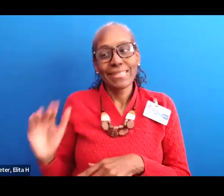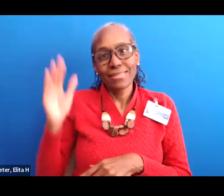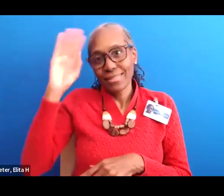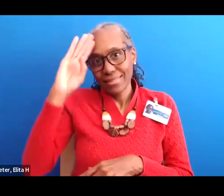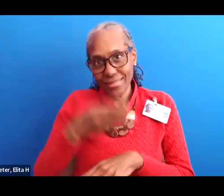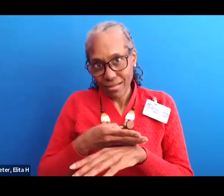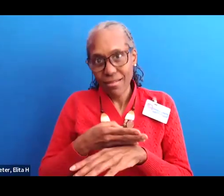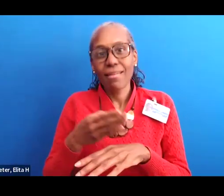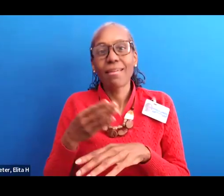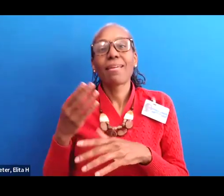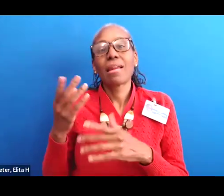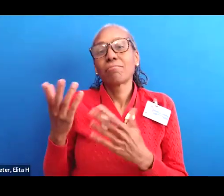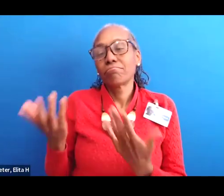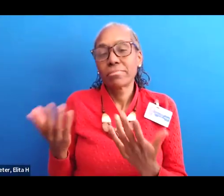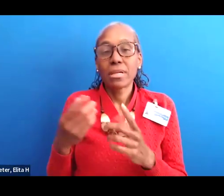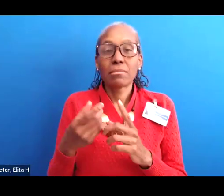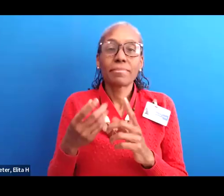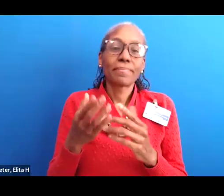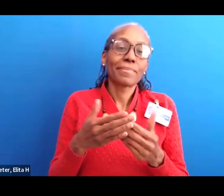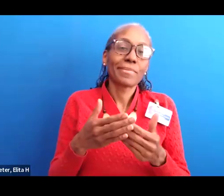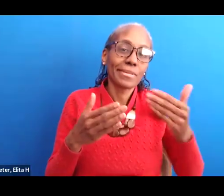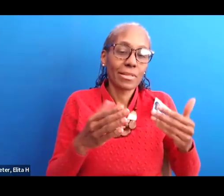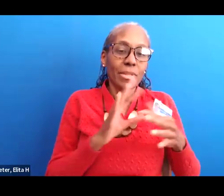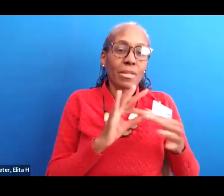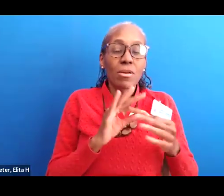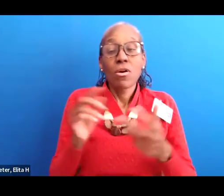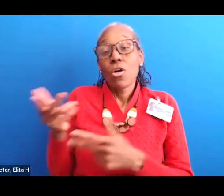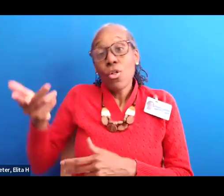And just as a sidebar comment, all three of the children are